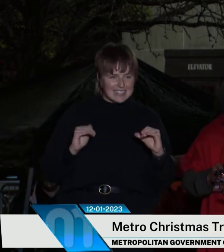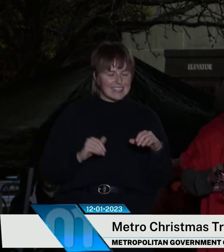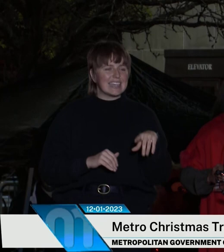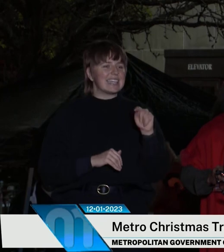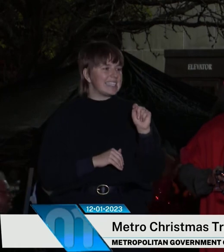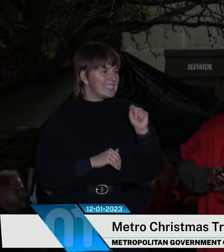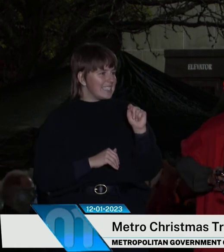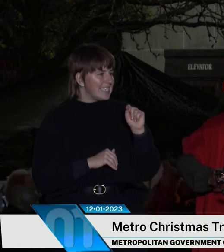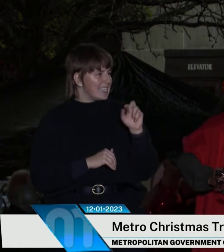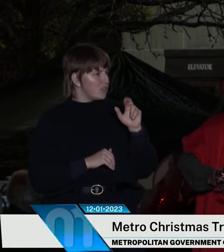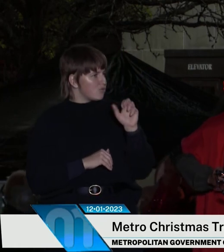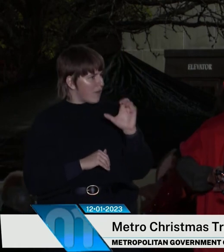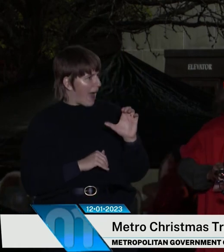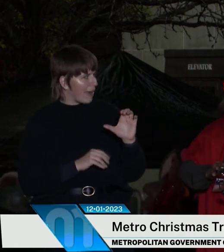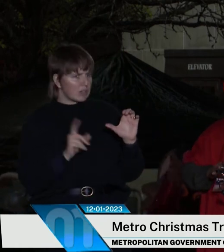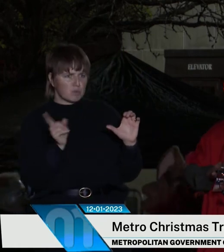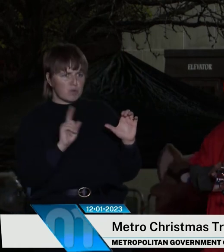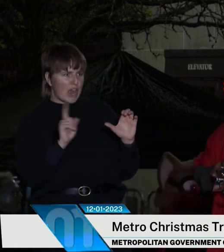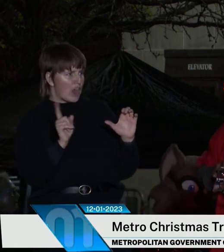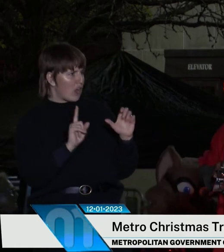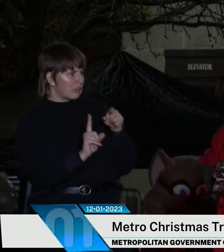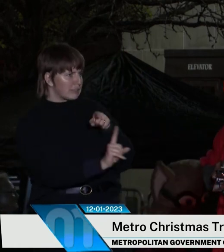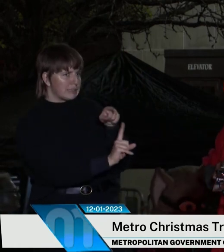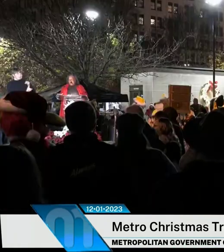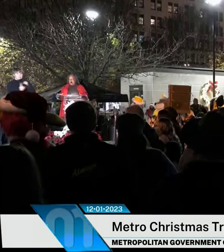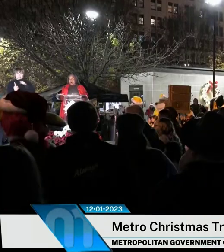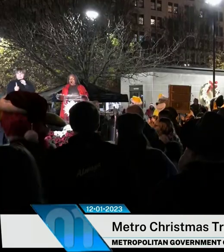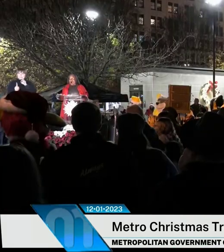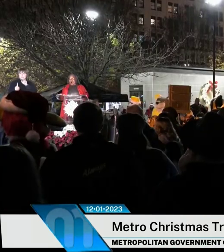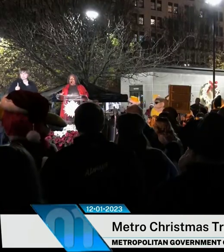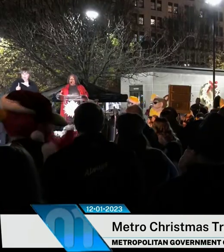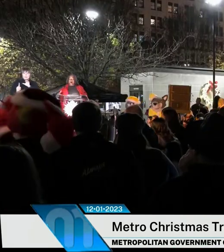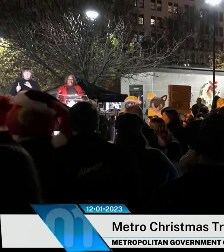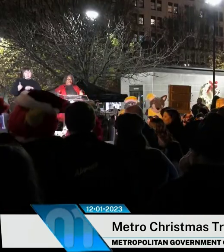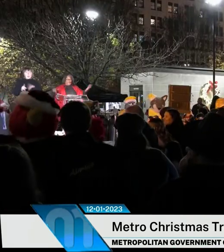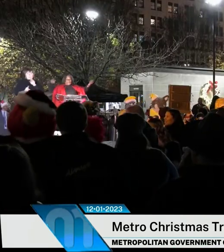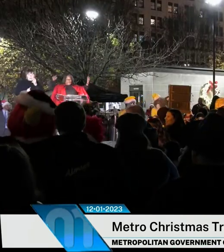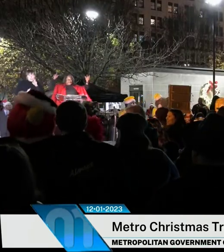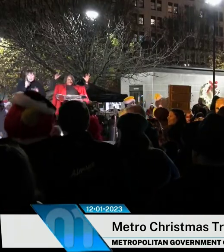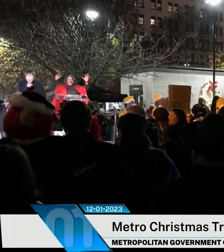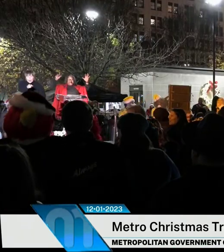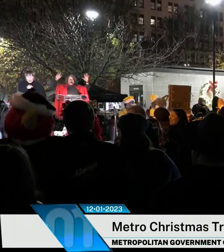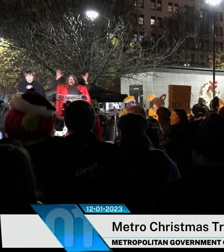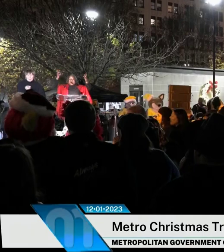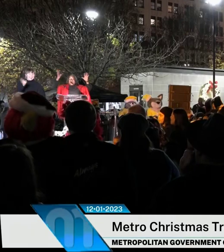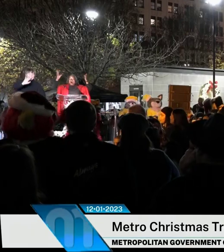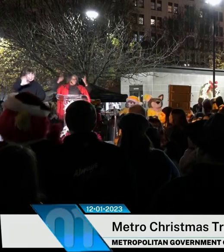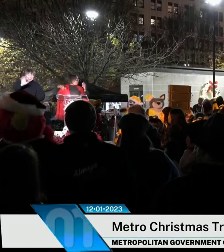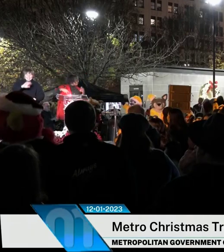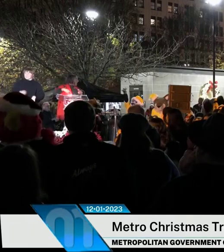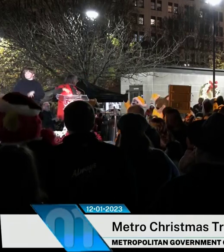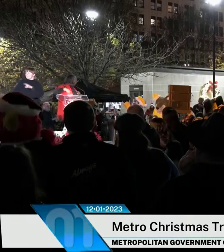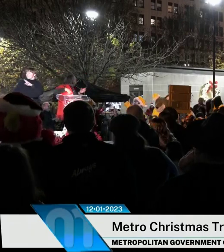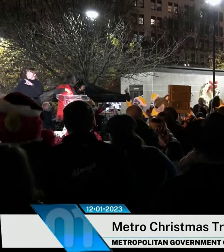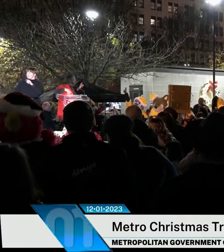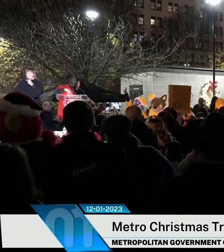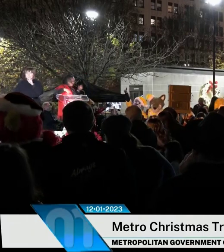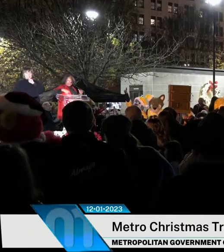WHERE ARE THOSE GUYS? OH, THEY'RE STANDING OVER HERE BEHIND ME. TRACK WE'RE RACK